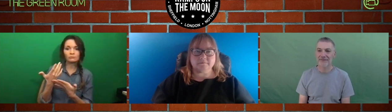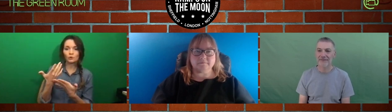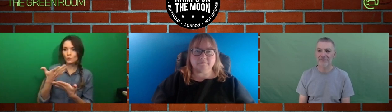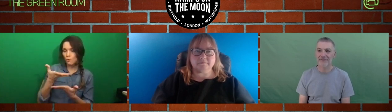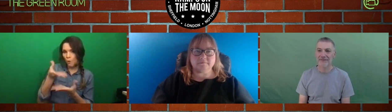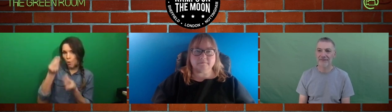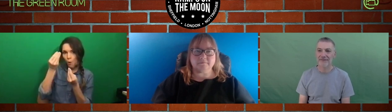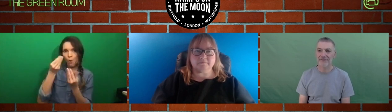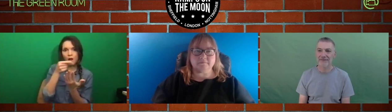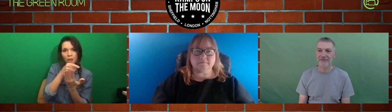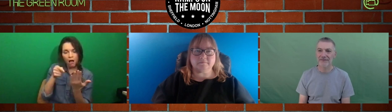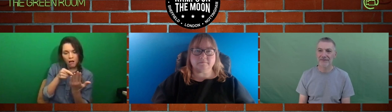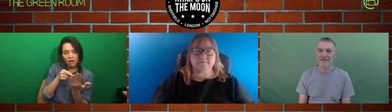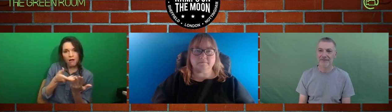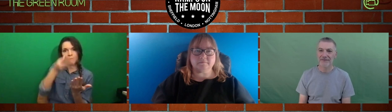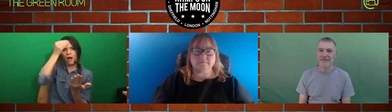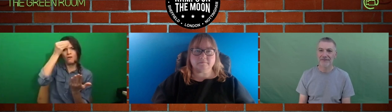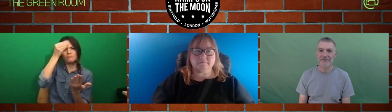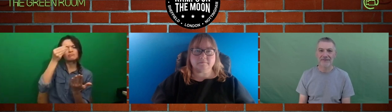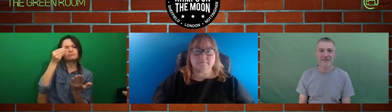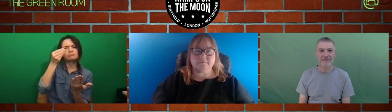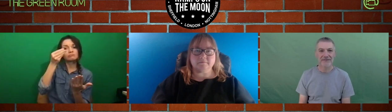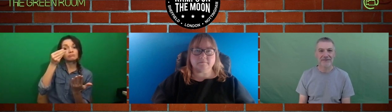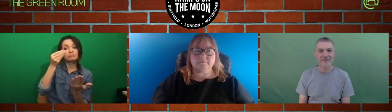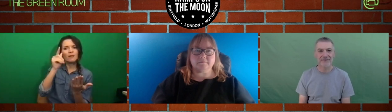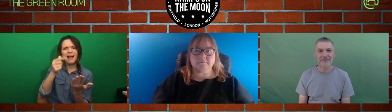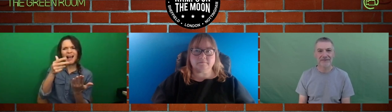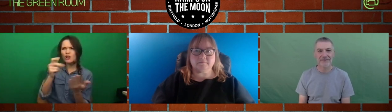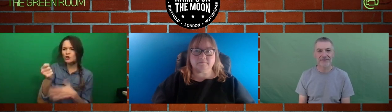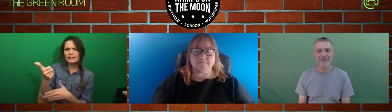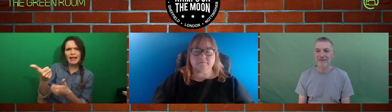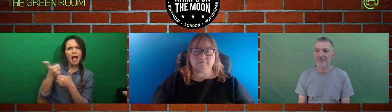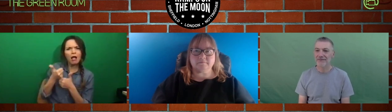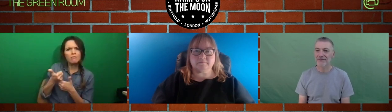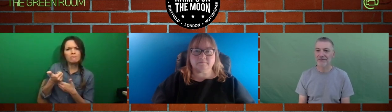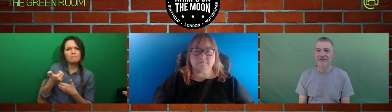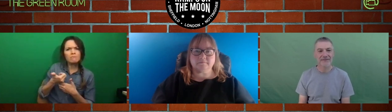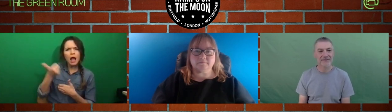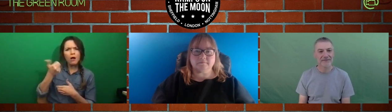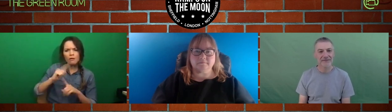and how did Kirsty help you in rehearsals? RH: How?